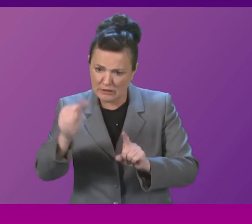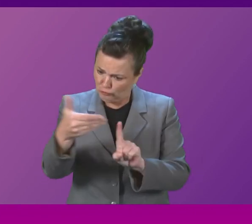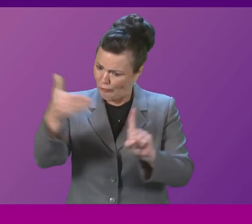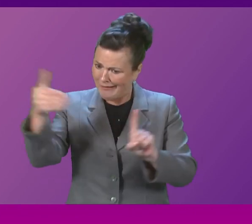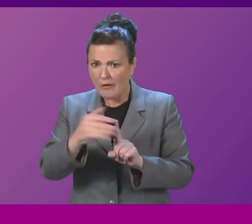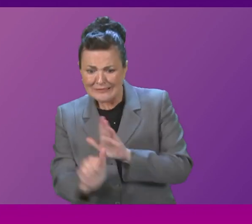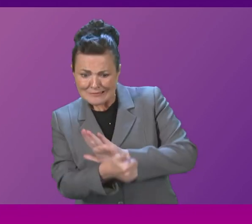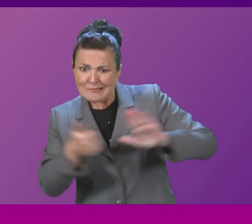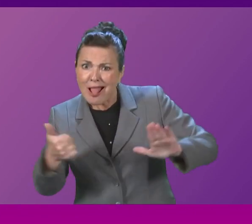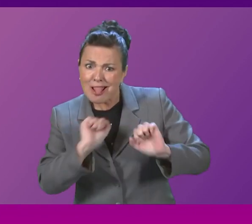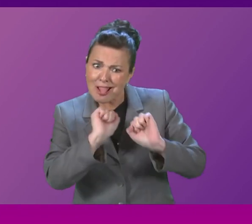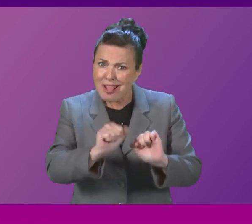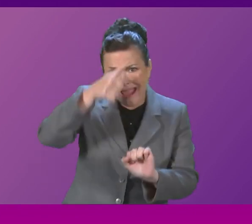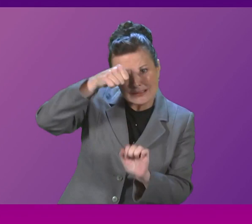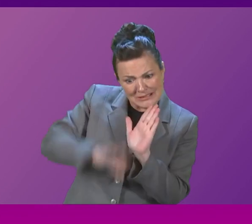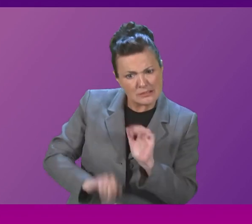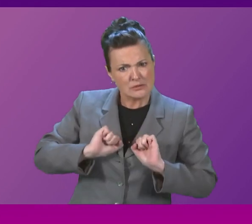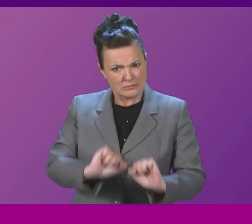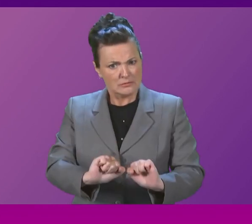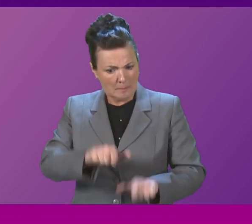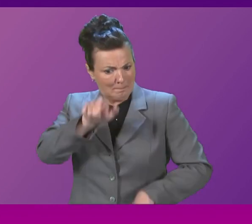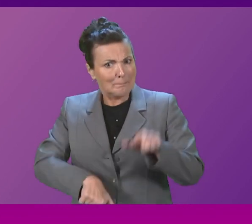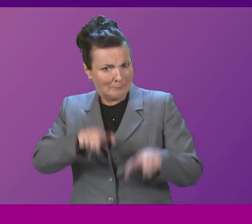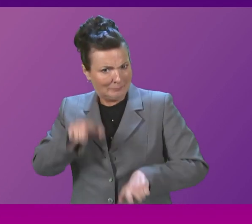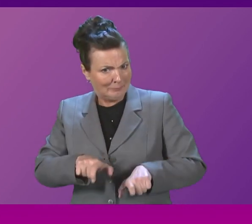talent and the expertise on the River Clyde.